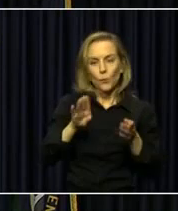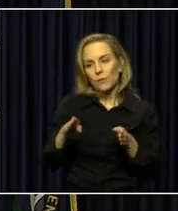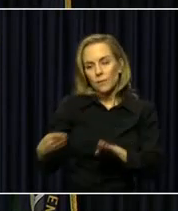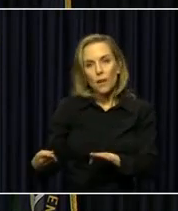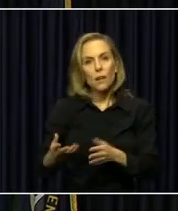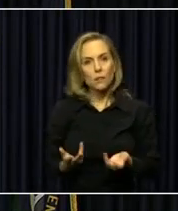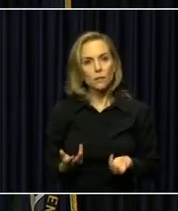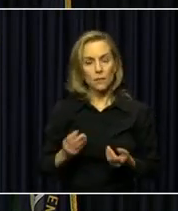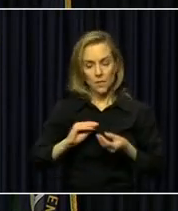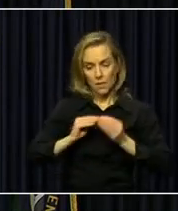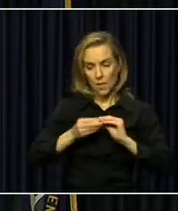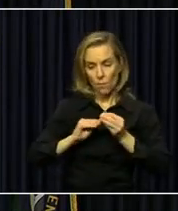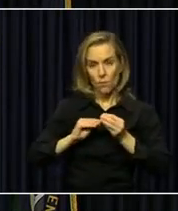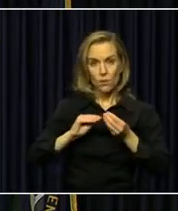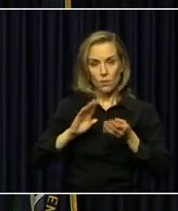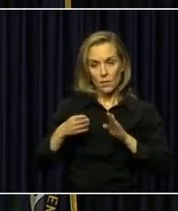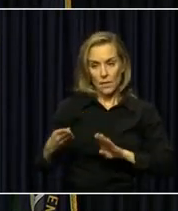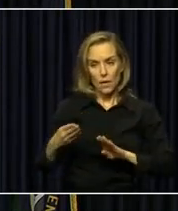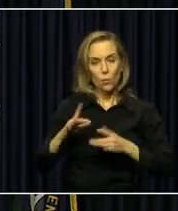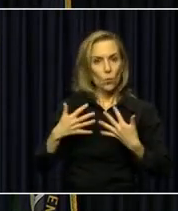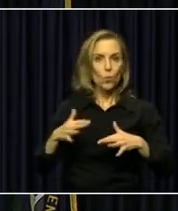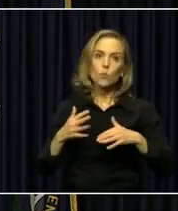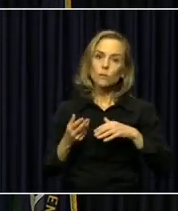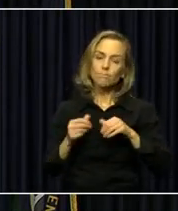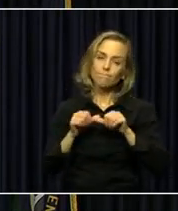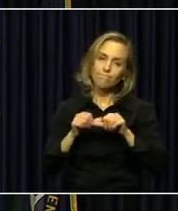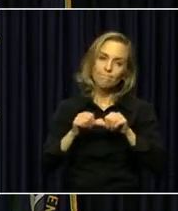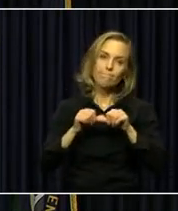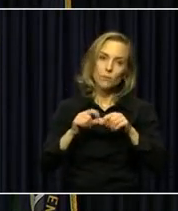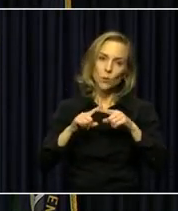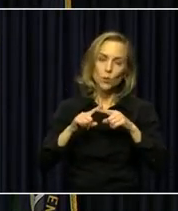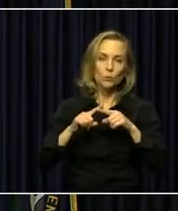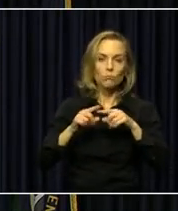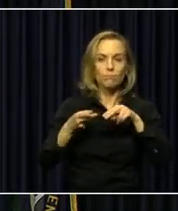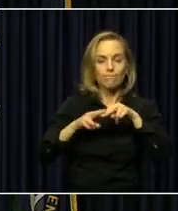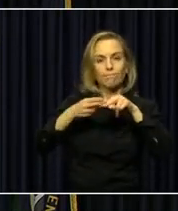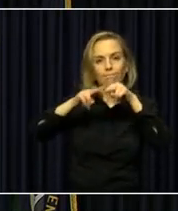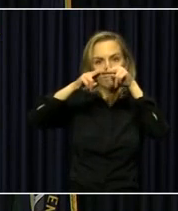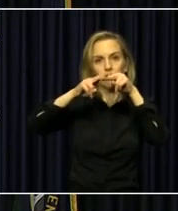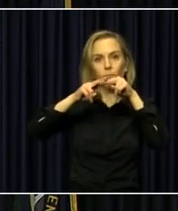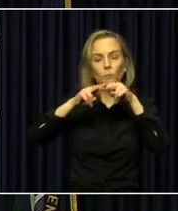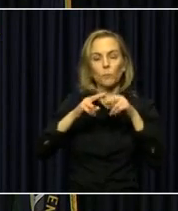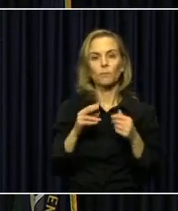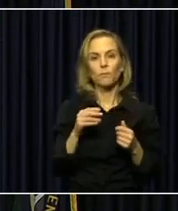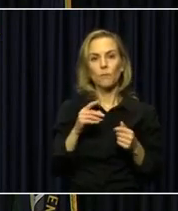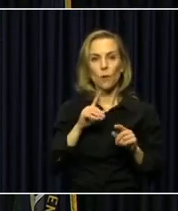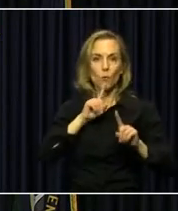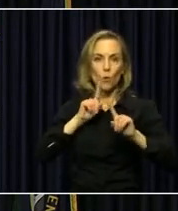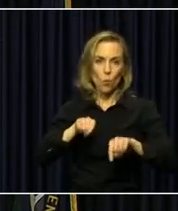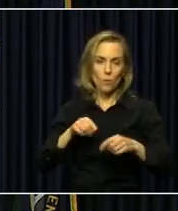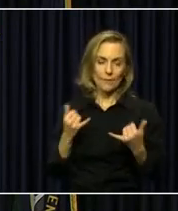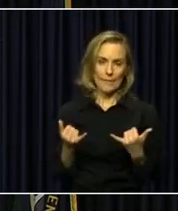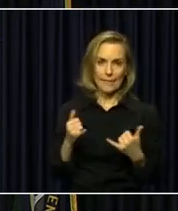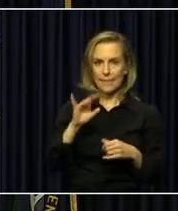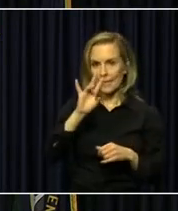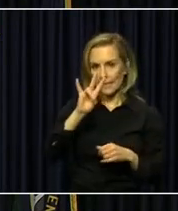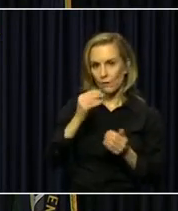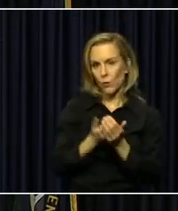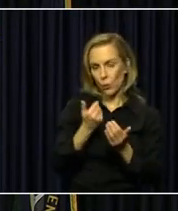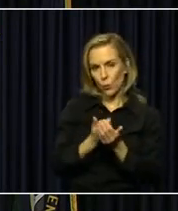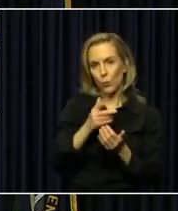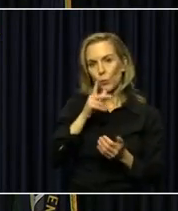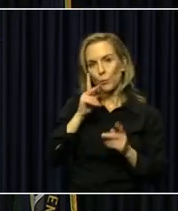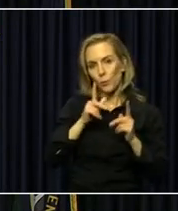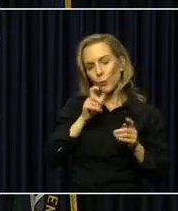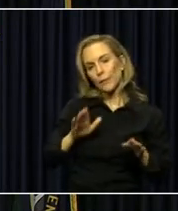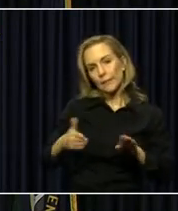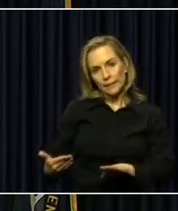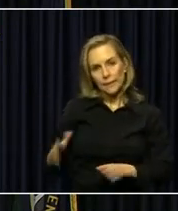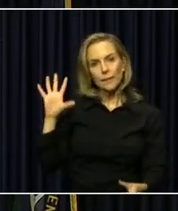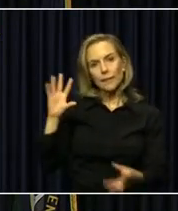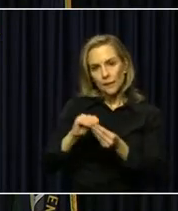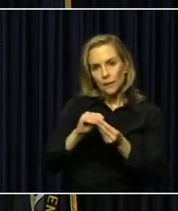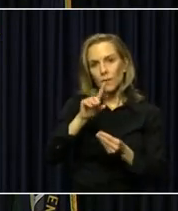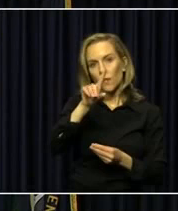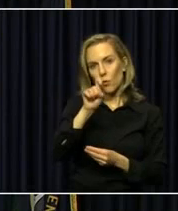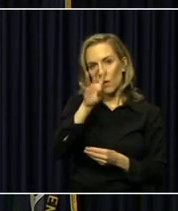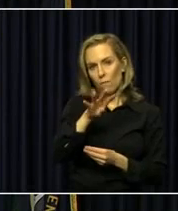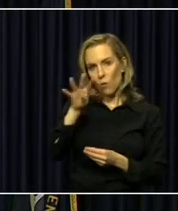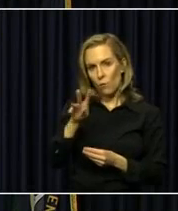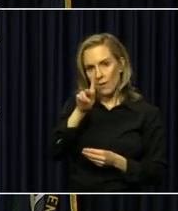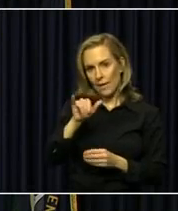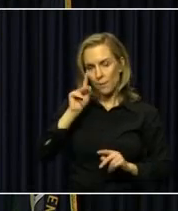THE BREAKDOWN ON THE NEW CASES